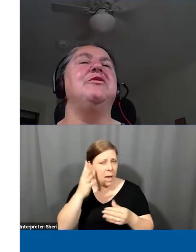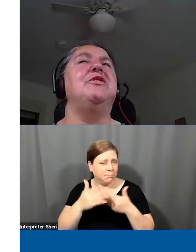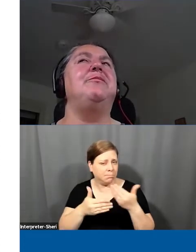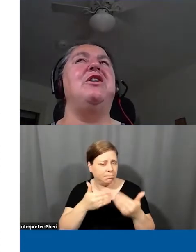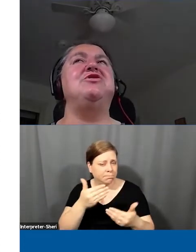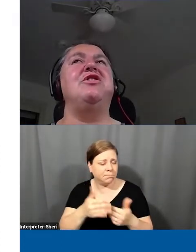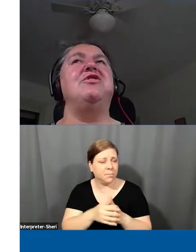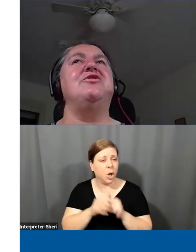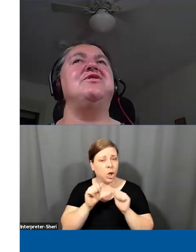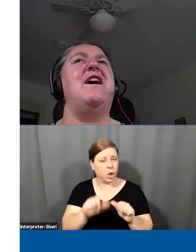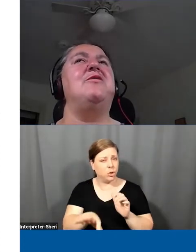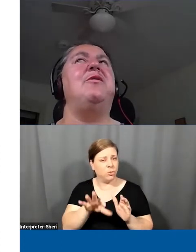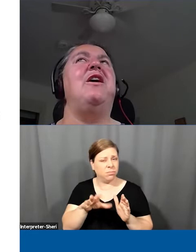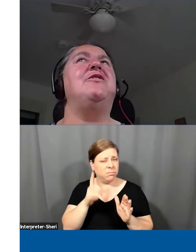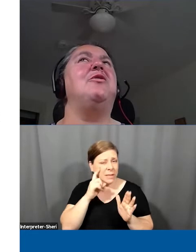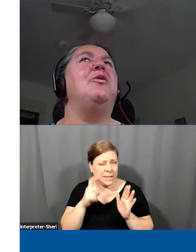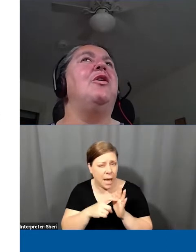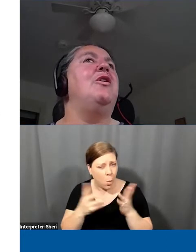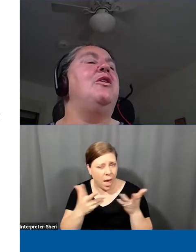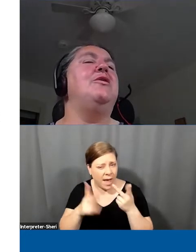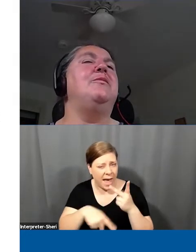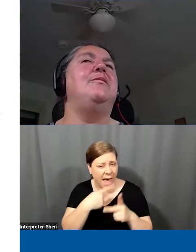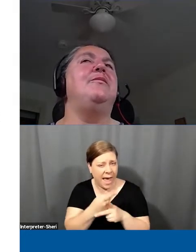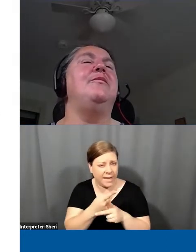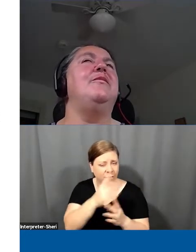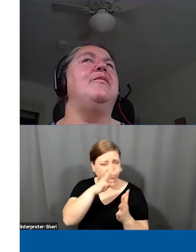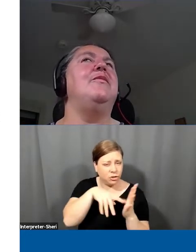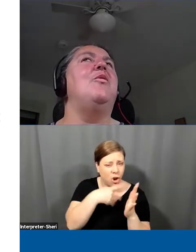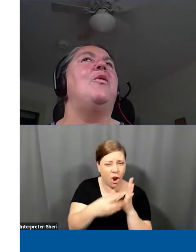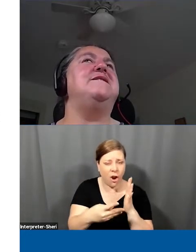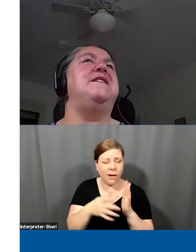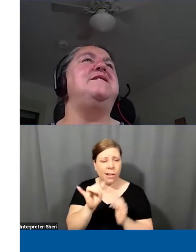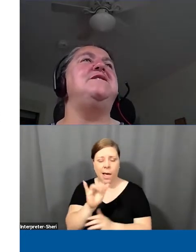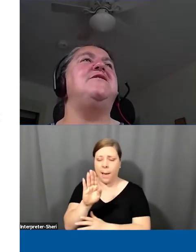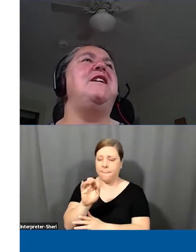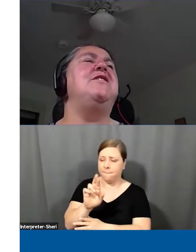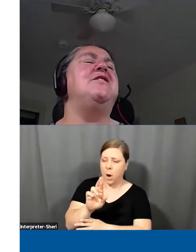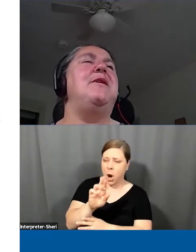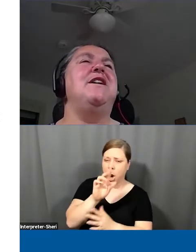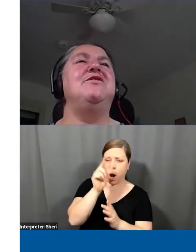Was it a bar chart or a scatter plot or was it easy to find on the page?